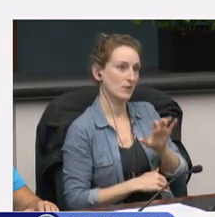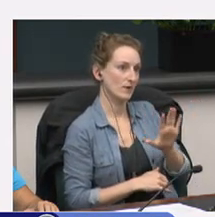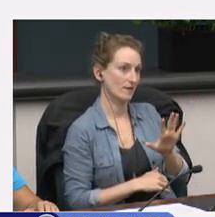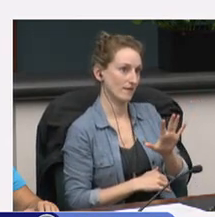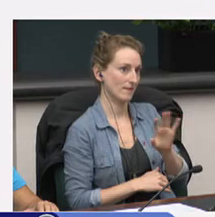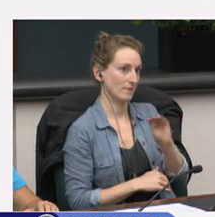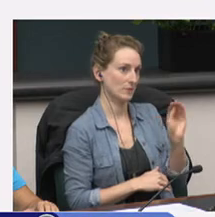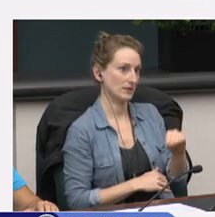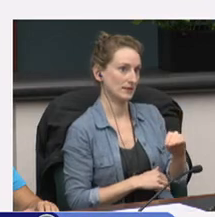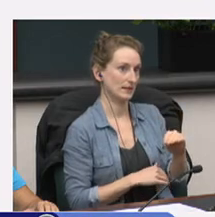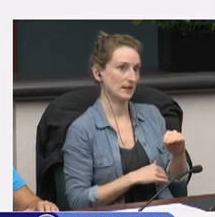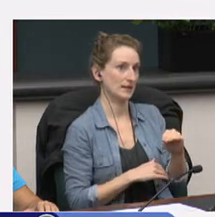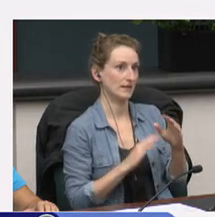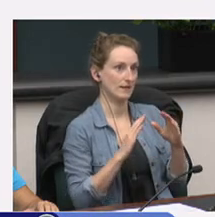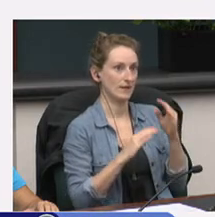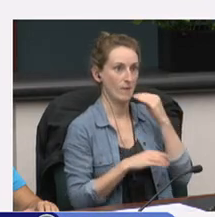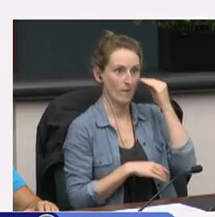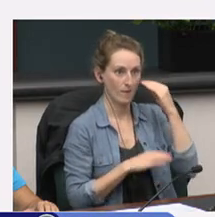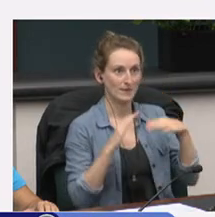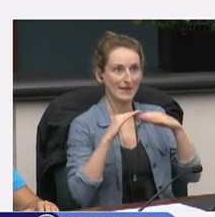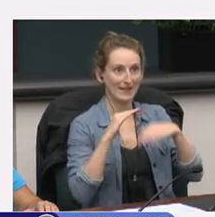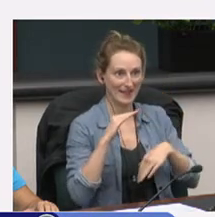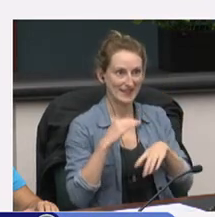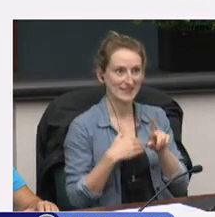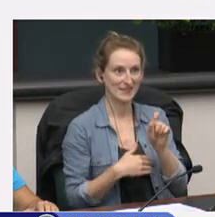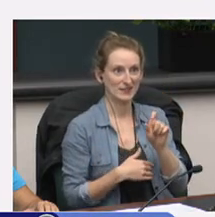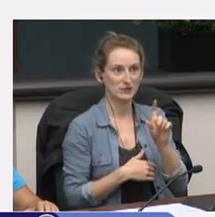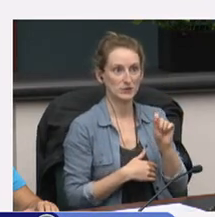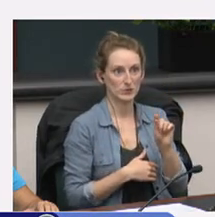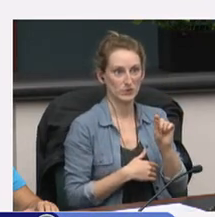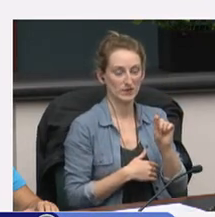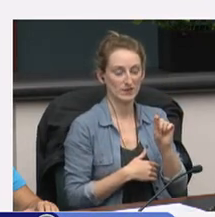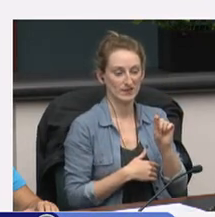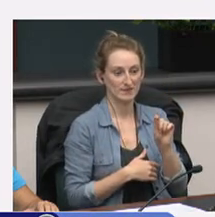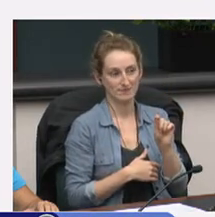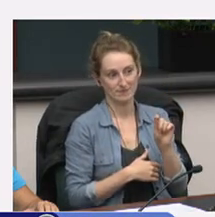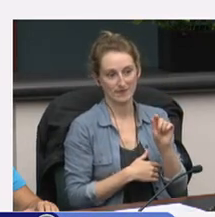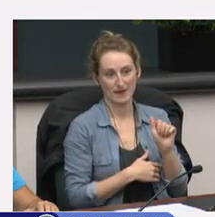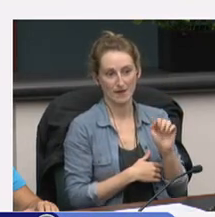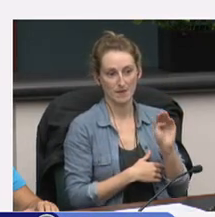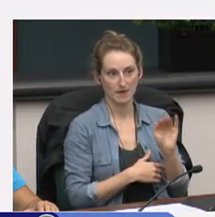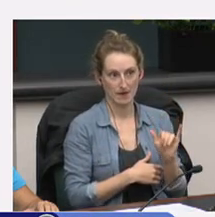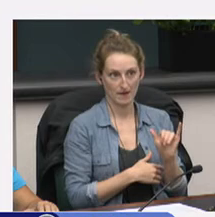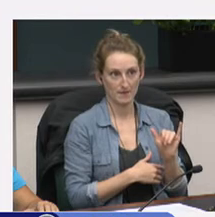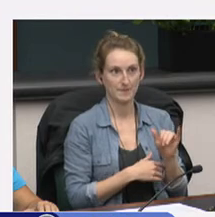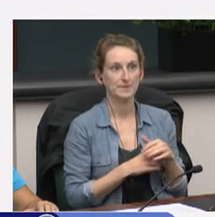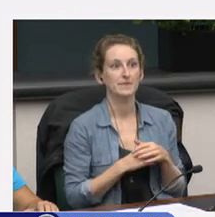and 7 half percent have to be below 80 percent of annual median income what do